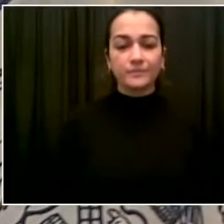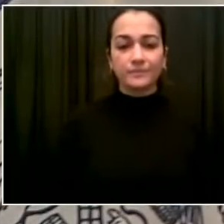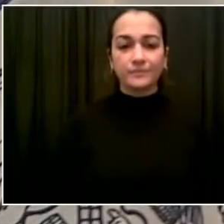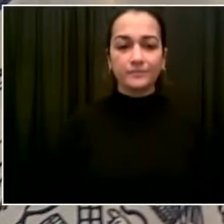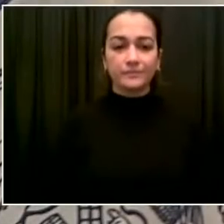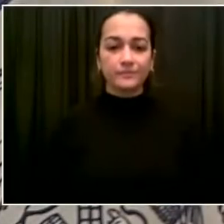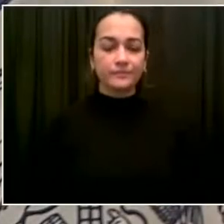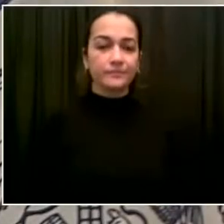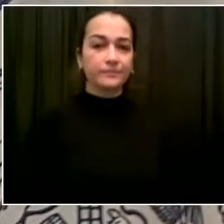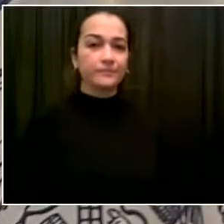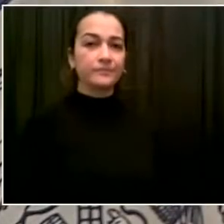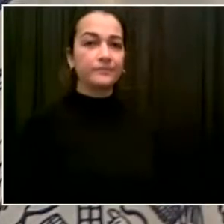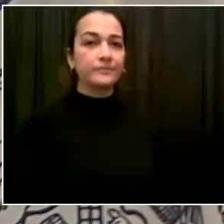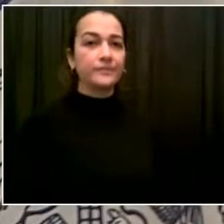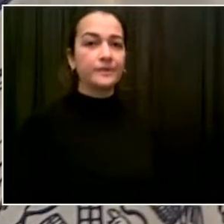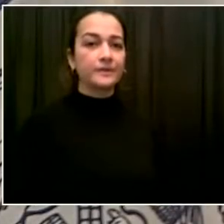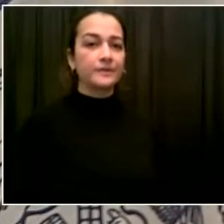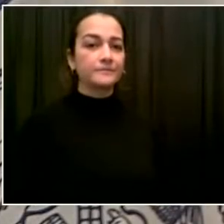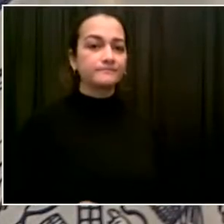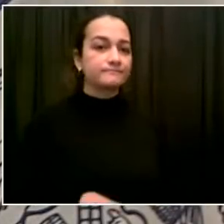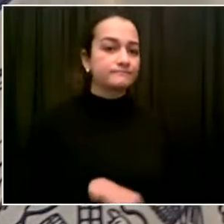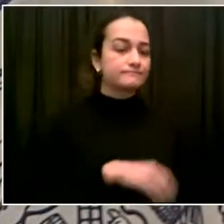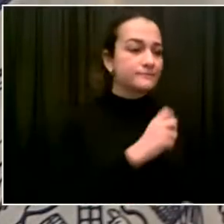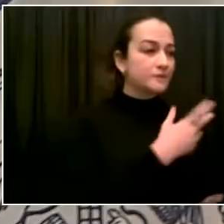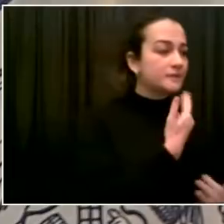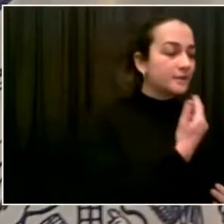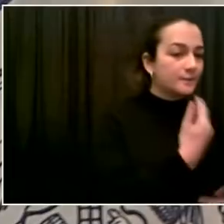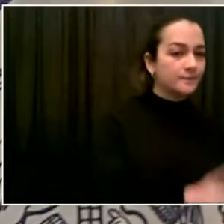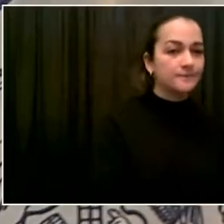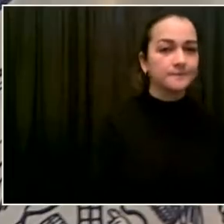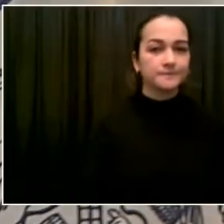MAKE THE POINT, JUETLI, OUR STAFF IS DOING INCREDIBLE WORK. THANK YOU, GO